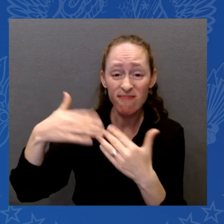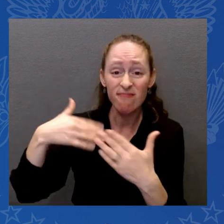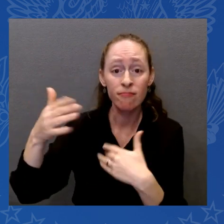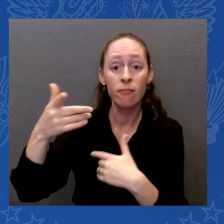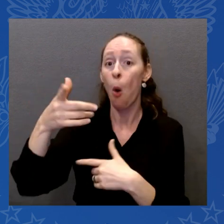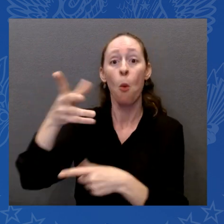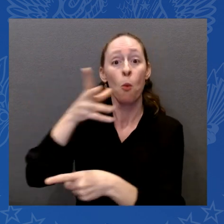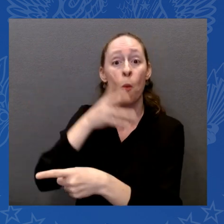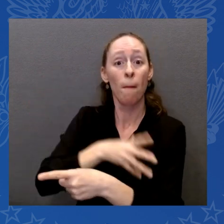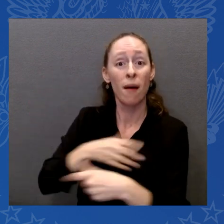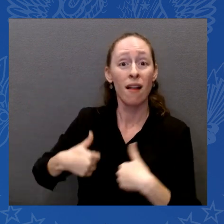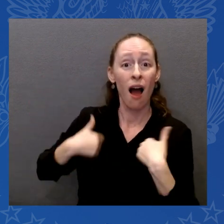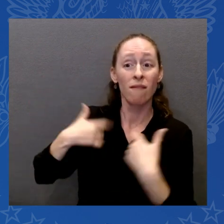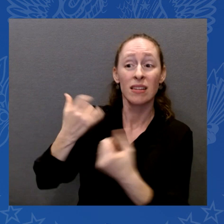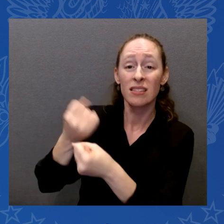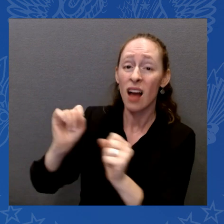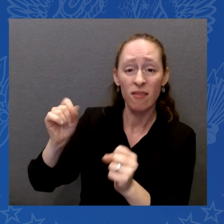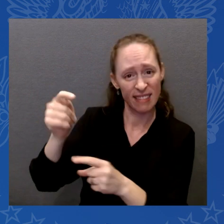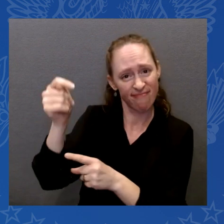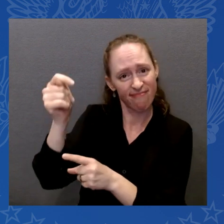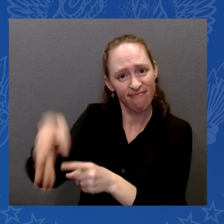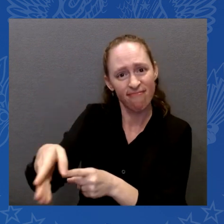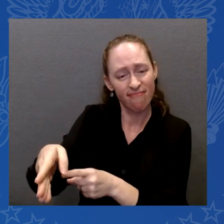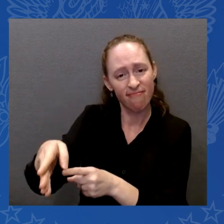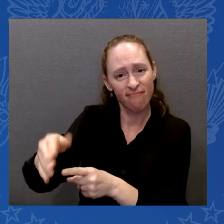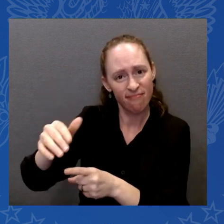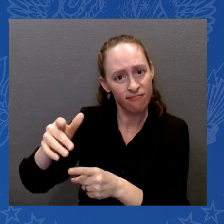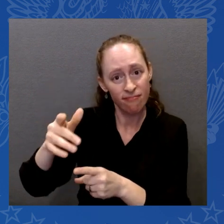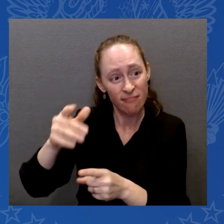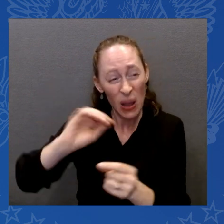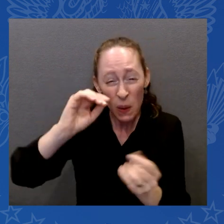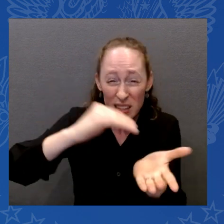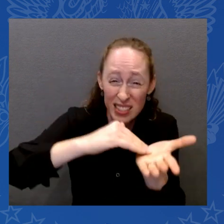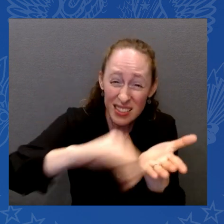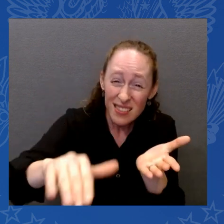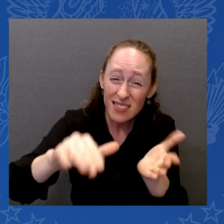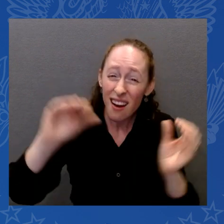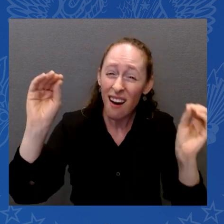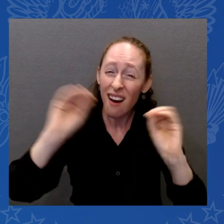When the Dobbs decision came down, I said -- and Justice Thomas warned us very plainly --